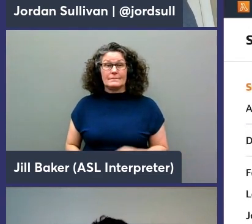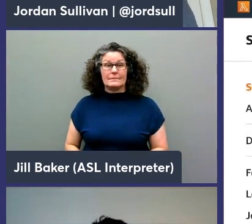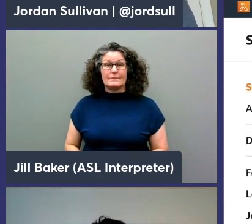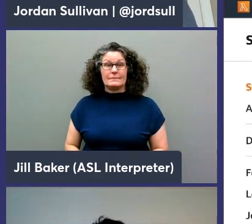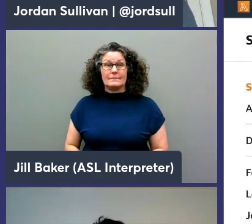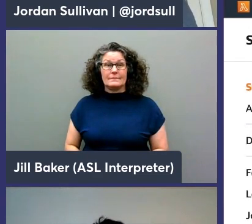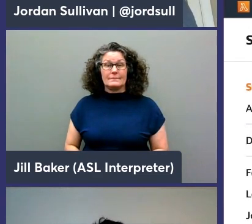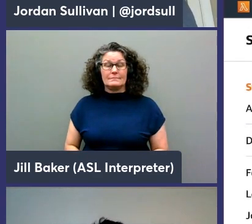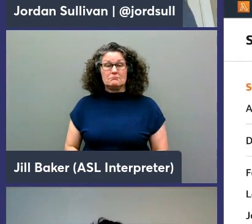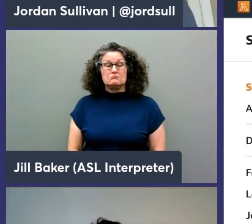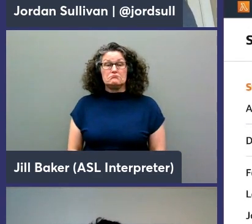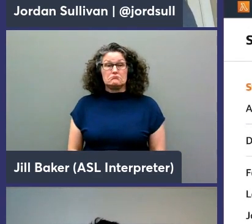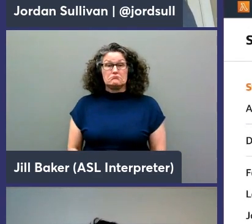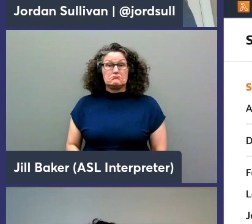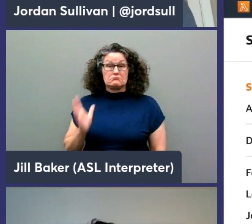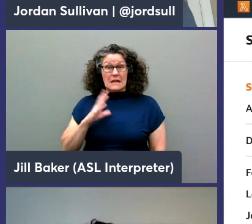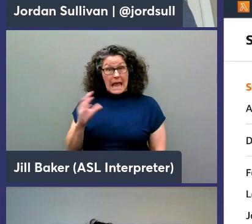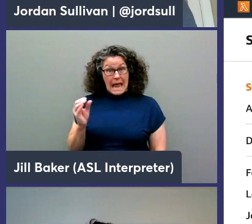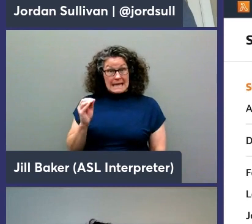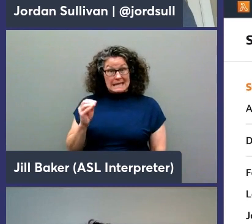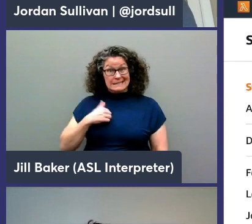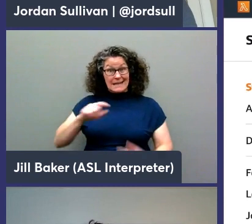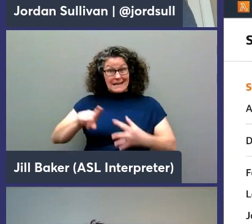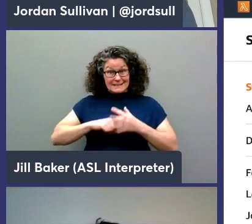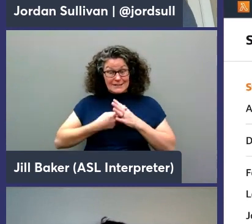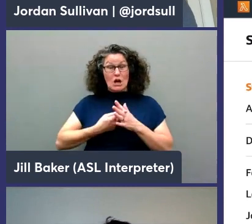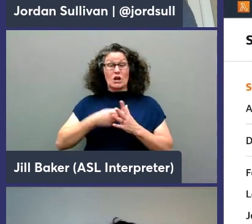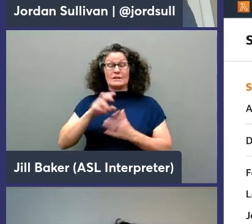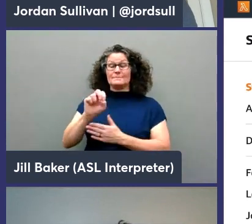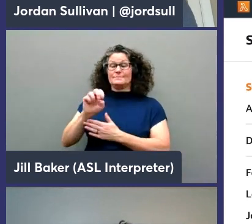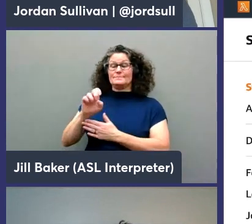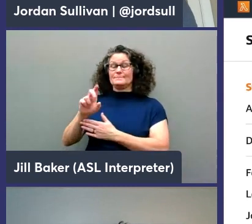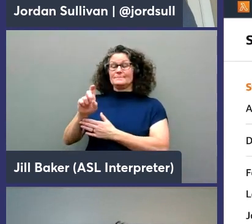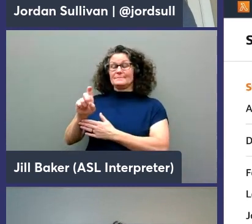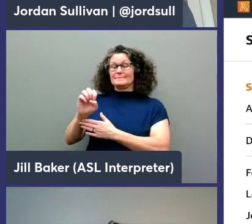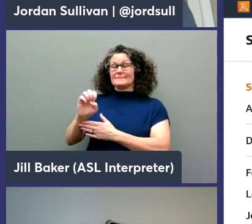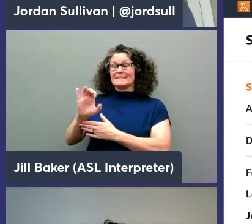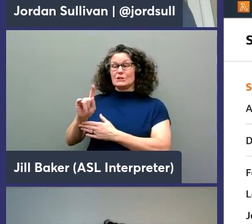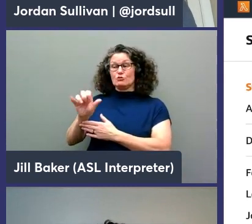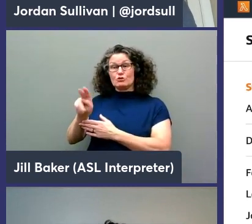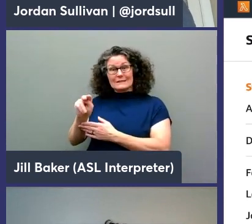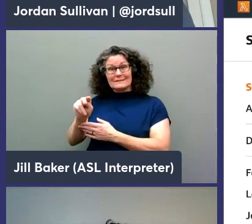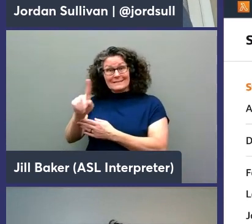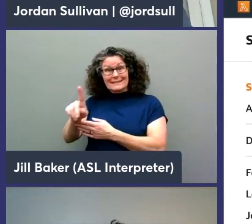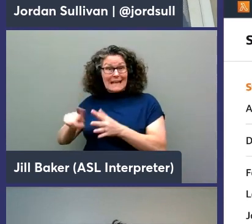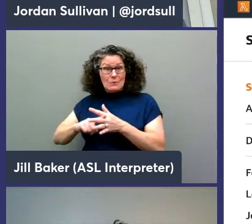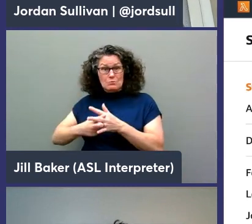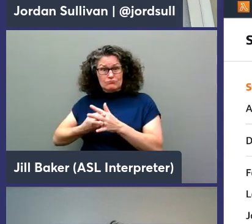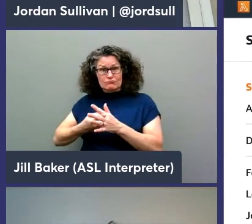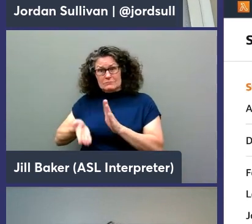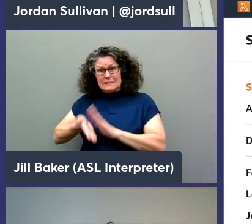and I start an execution. You can see this one still running. It's waiting, it'll wait there for like a year.